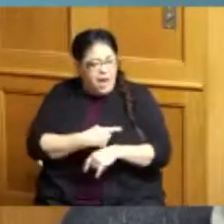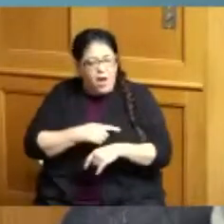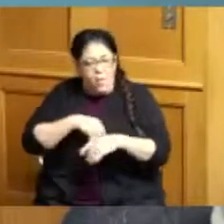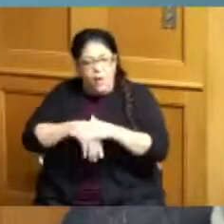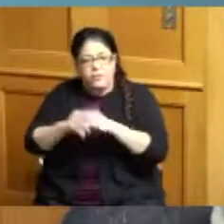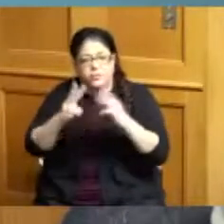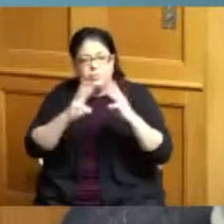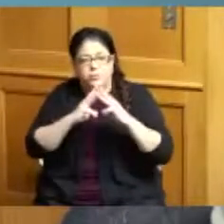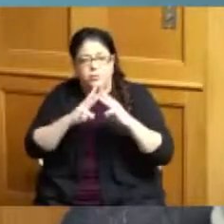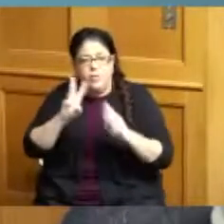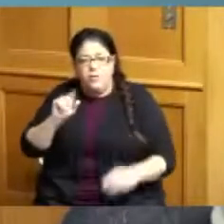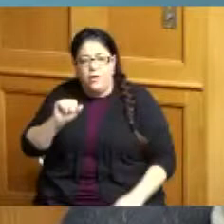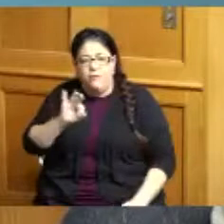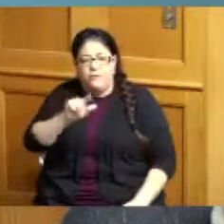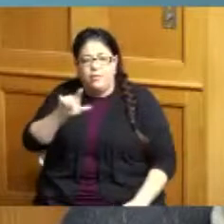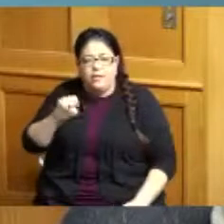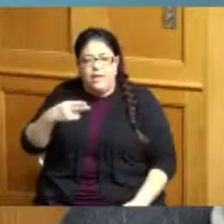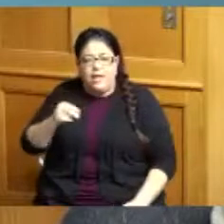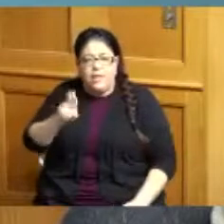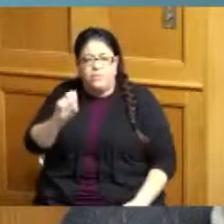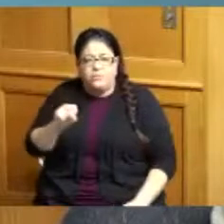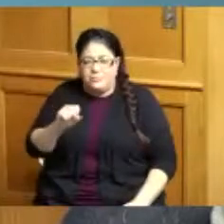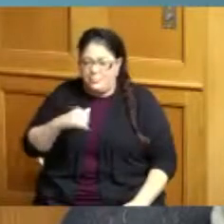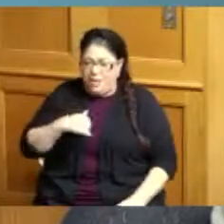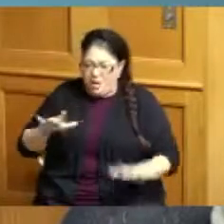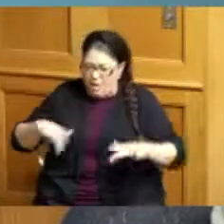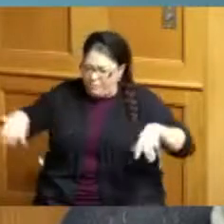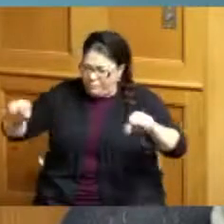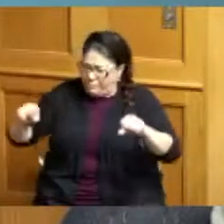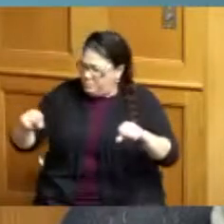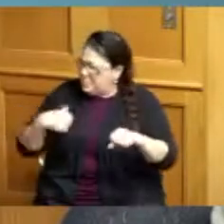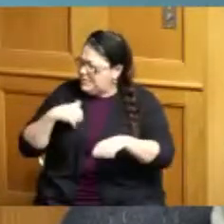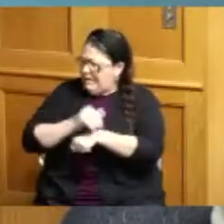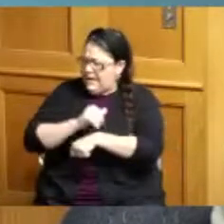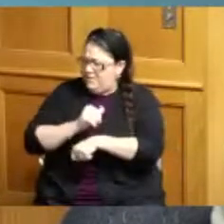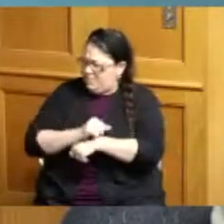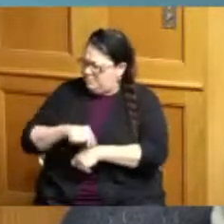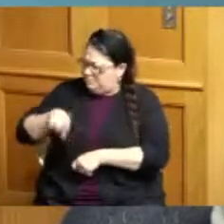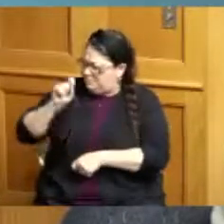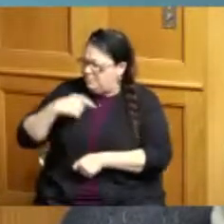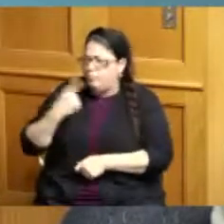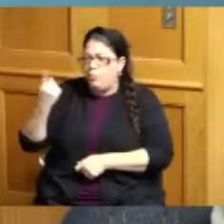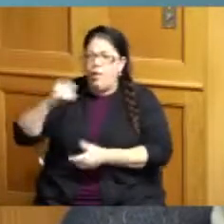and no one was there I was never like that it was in the evening and one of the cooks was there and